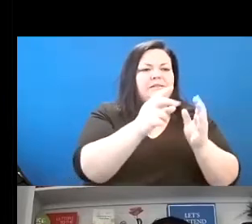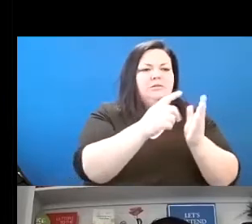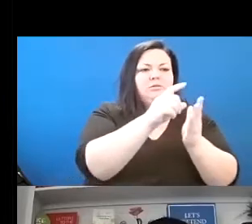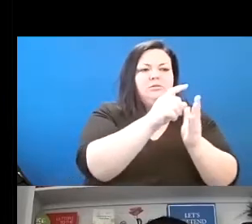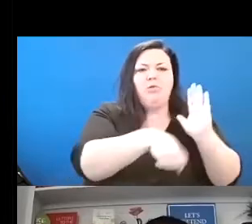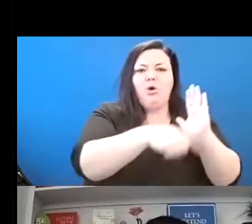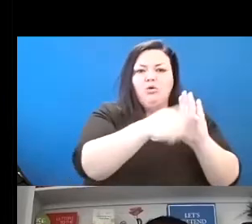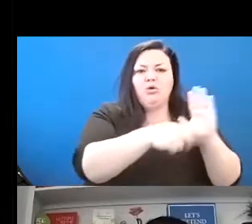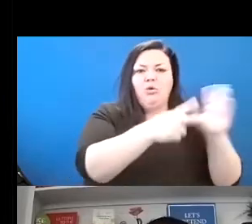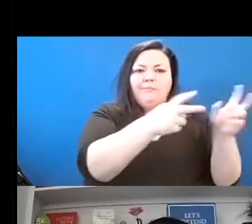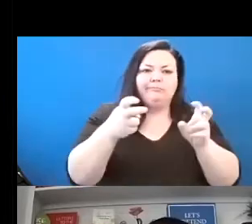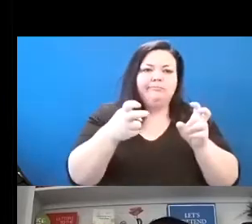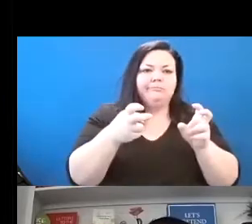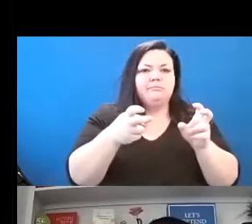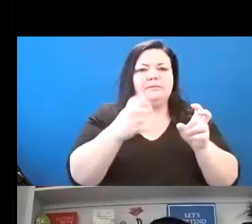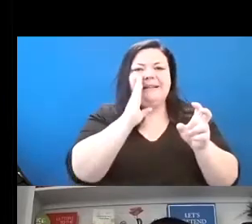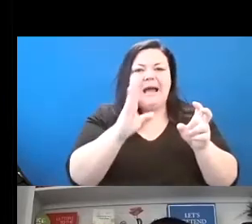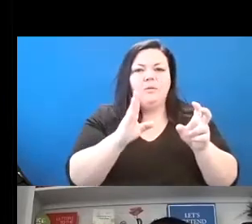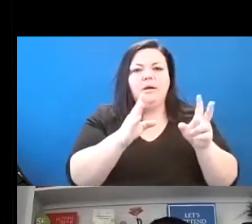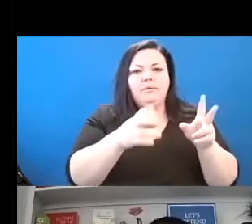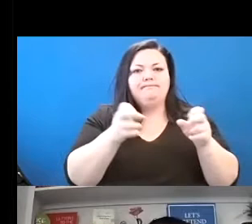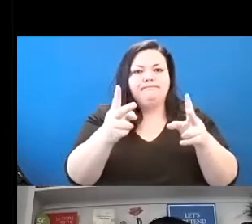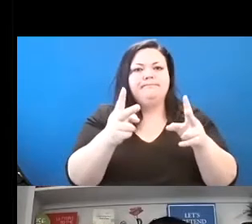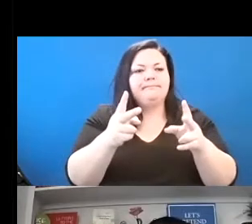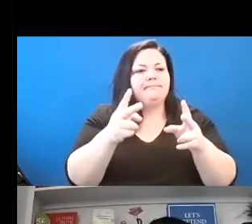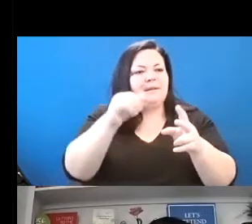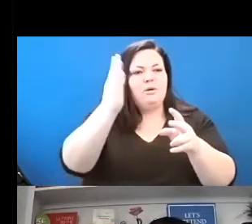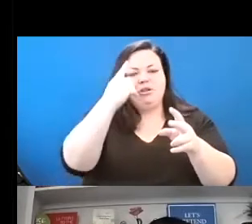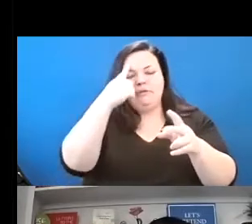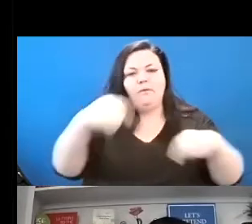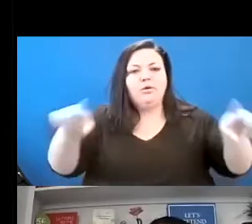check out i am gonna send the presentation to open mouth so that they can share it with y'all